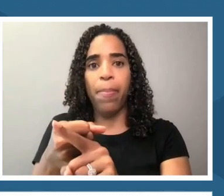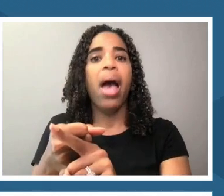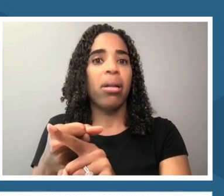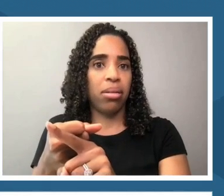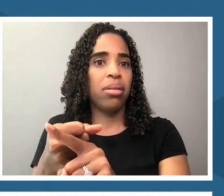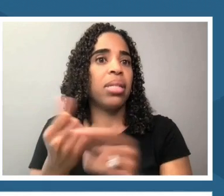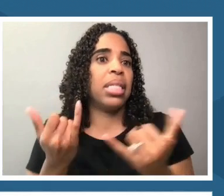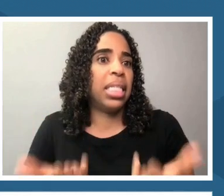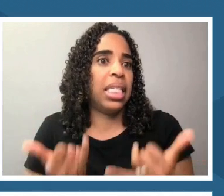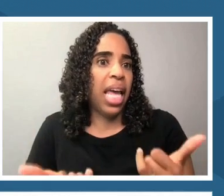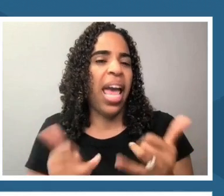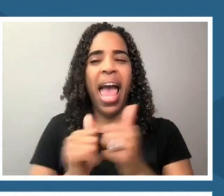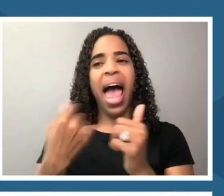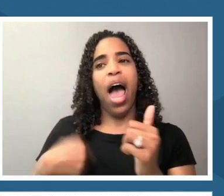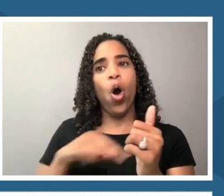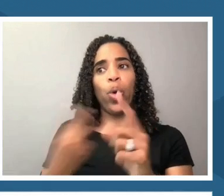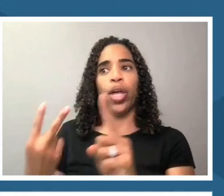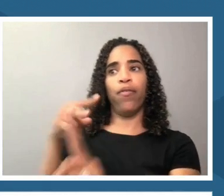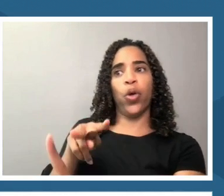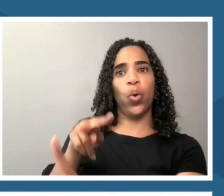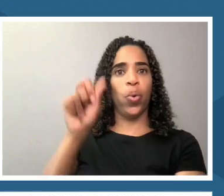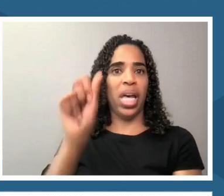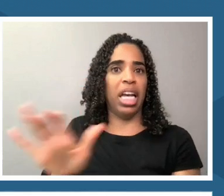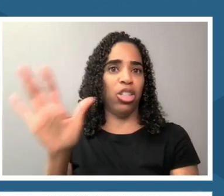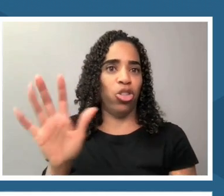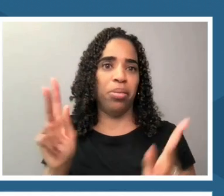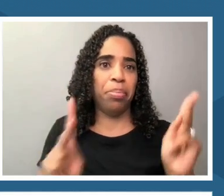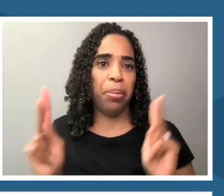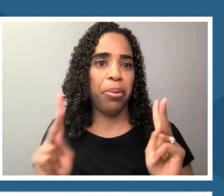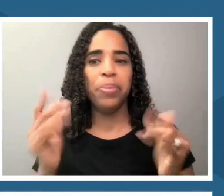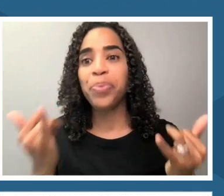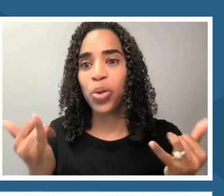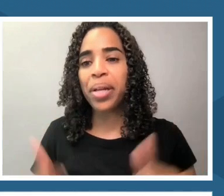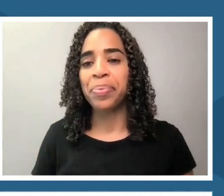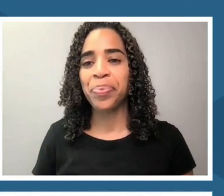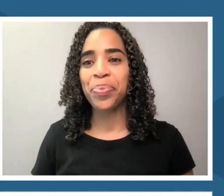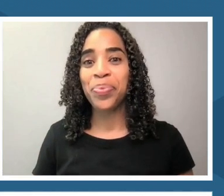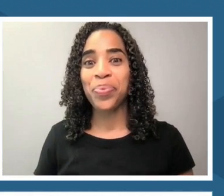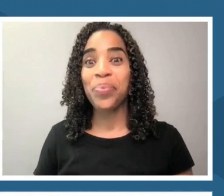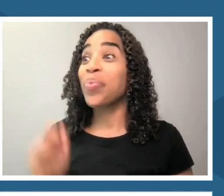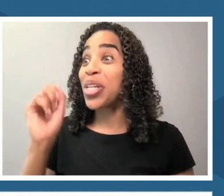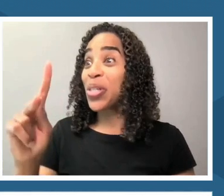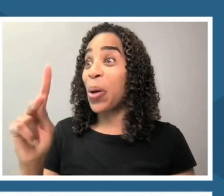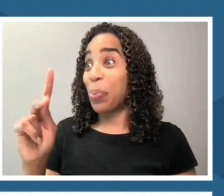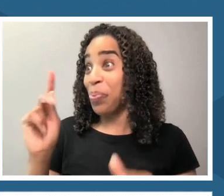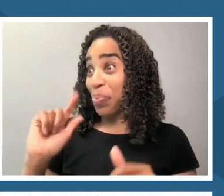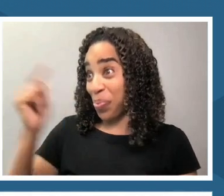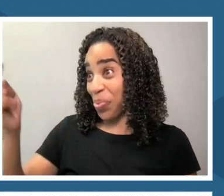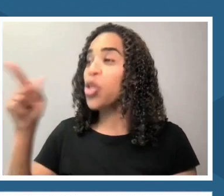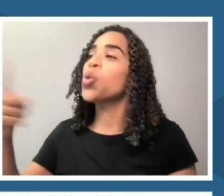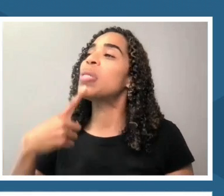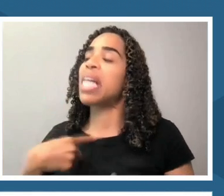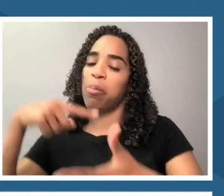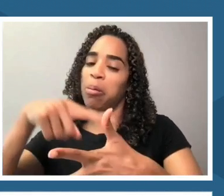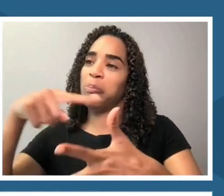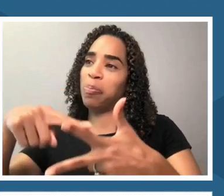see asian people to this day uh so andrea uh your turn to react uh and then